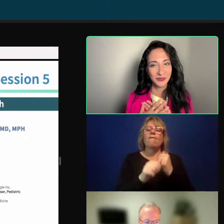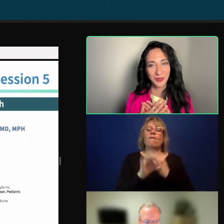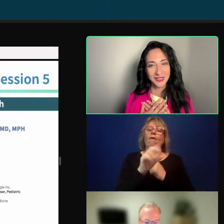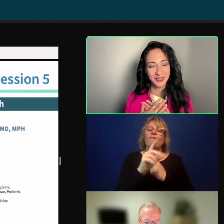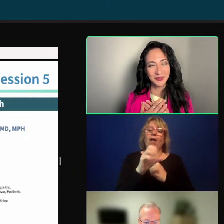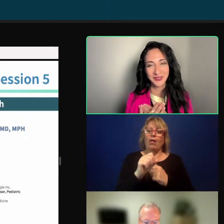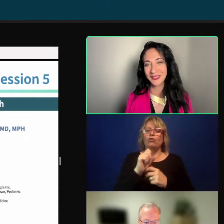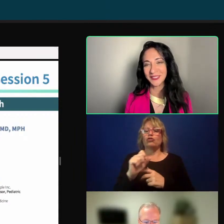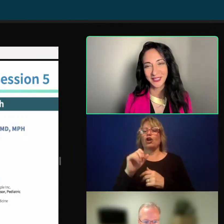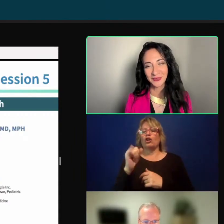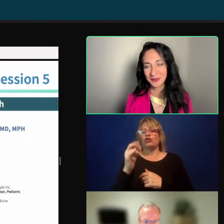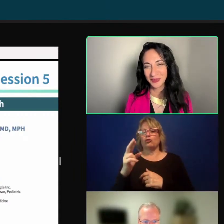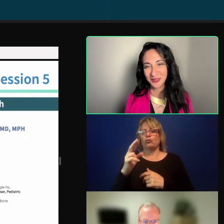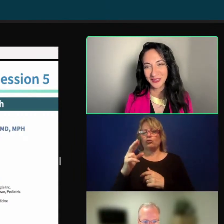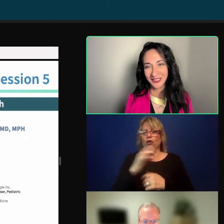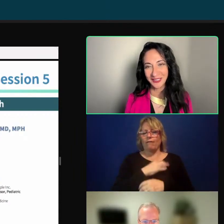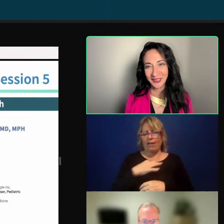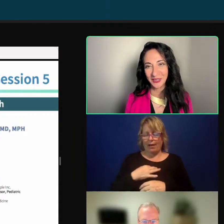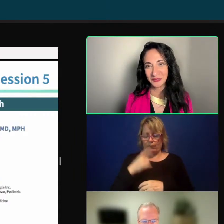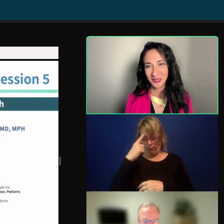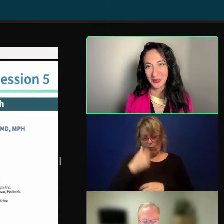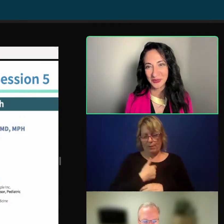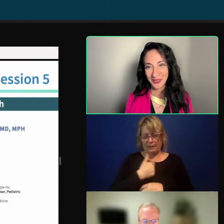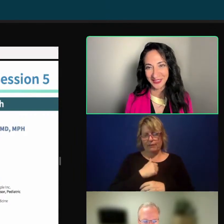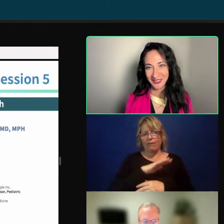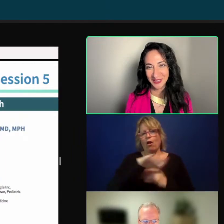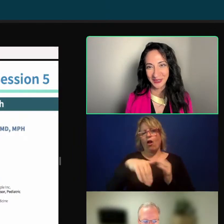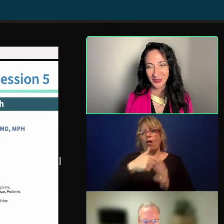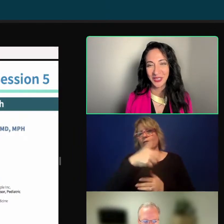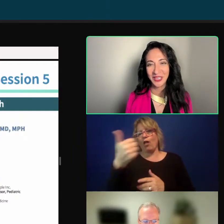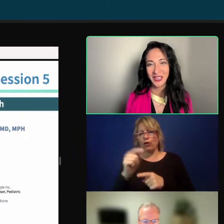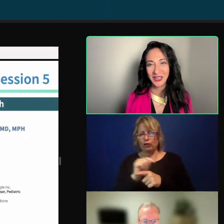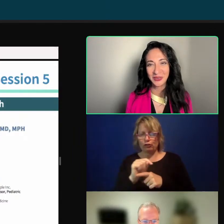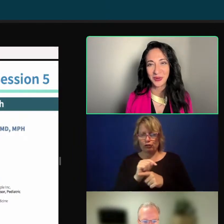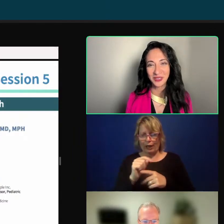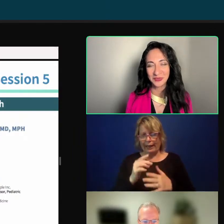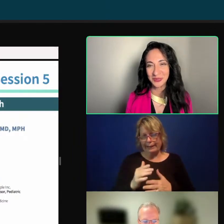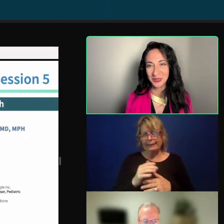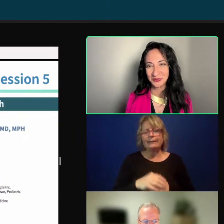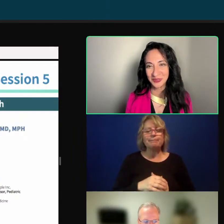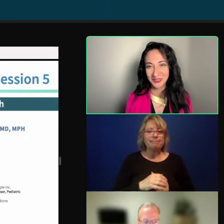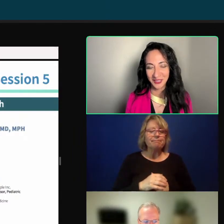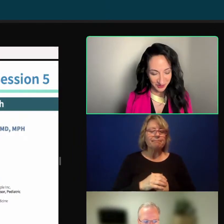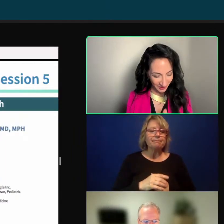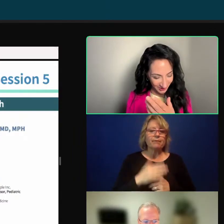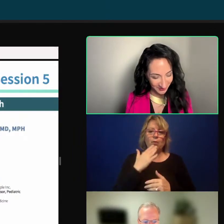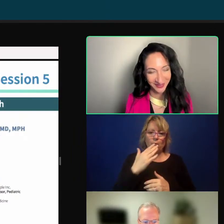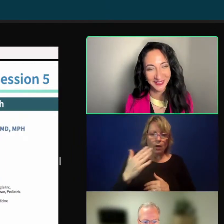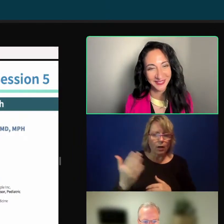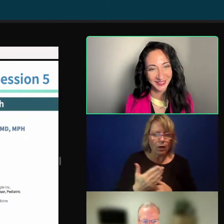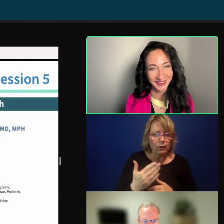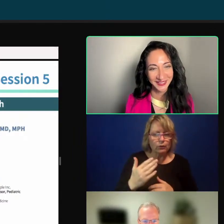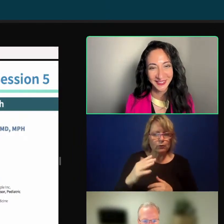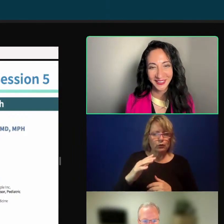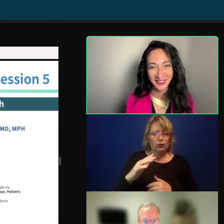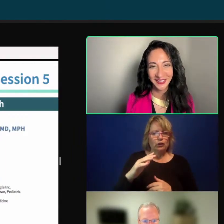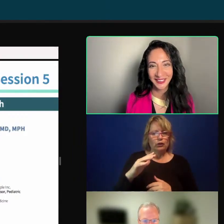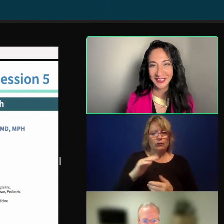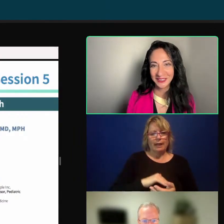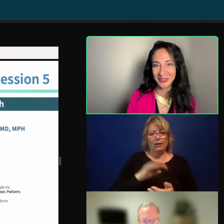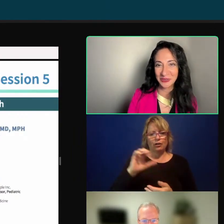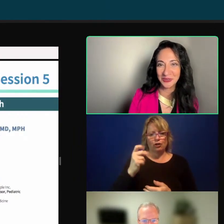for myself, and for all of our other trainees. So, welcome Topher, Dr. Sharp, and I'll turn it